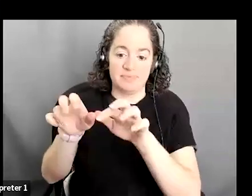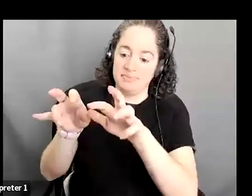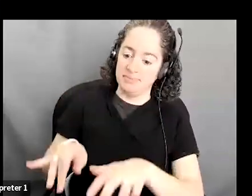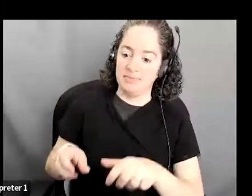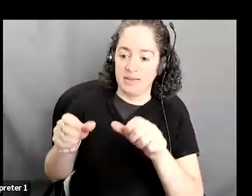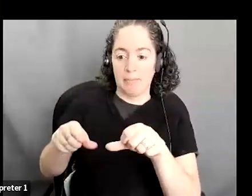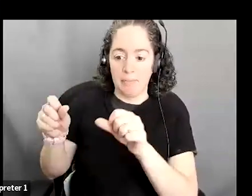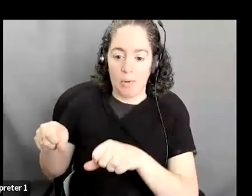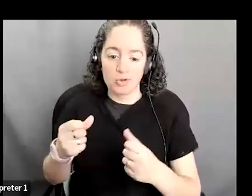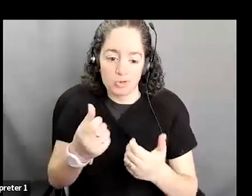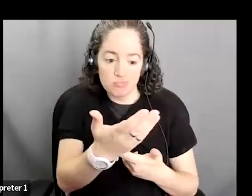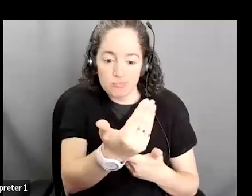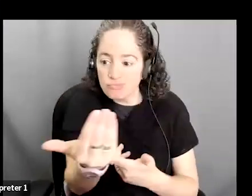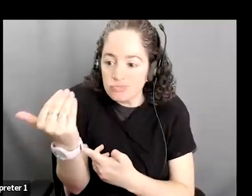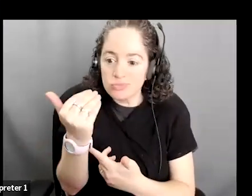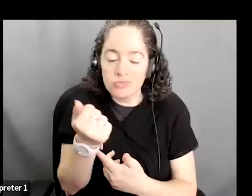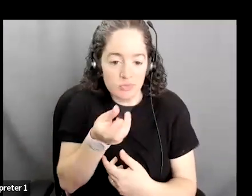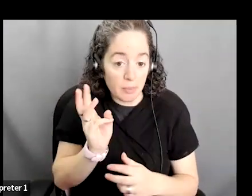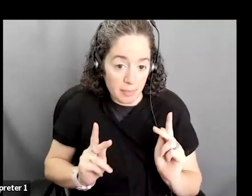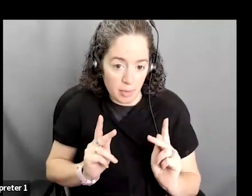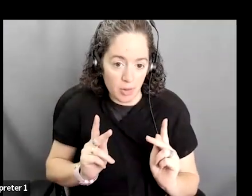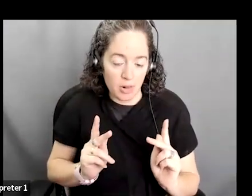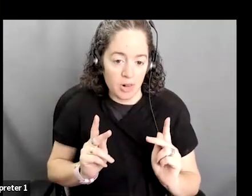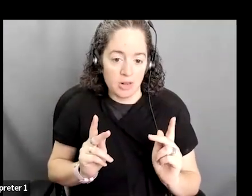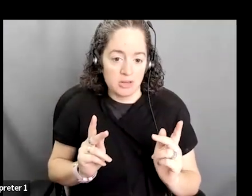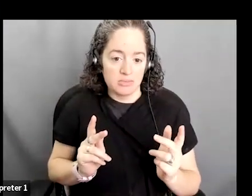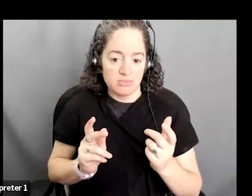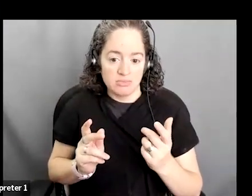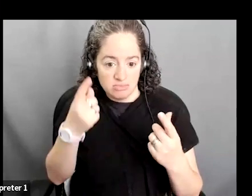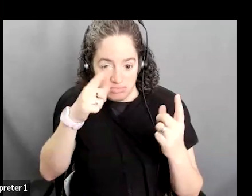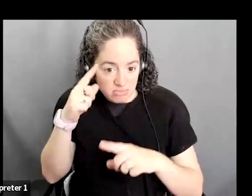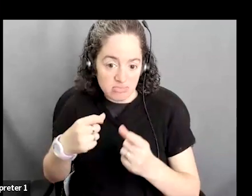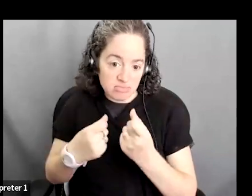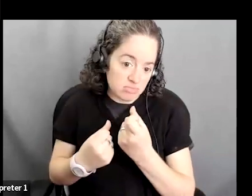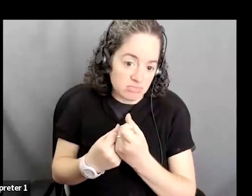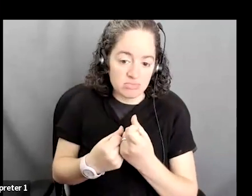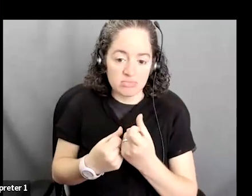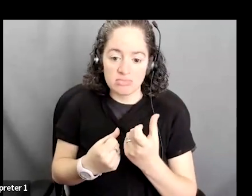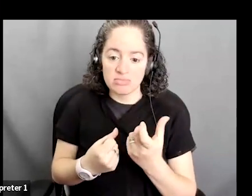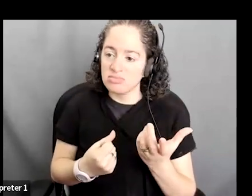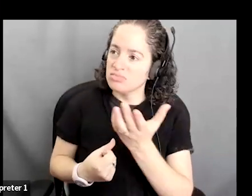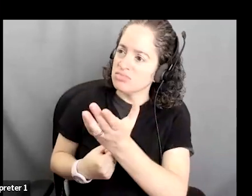so it's not even just you to go and say, hey, this is important, we care about that.